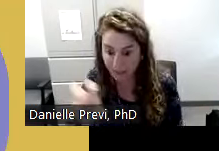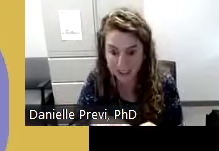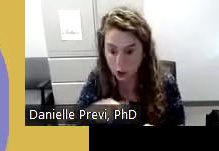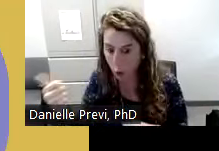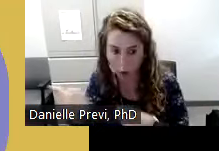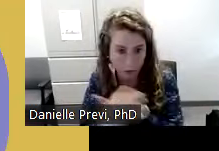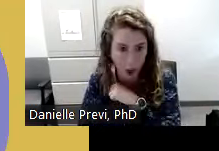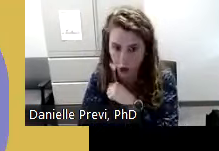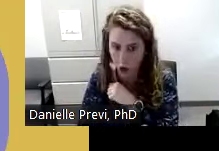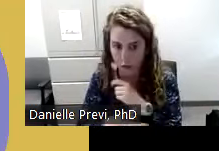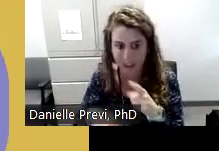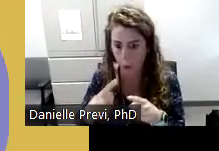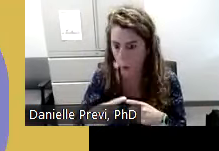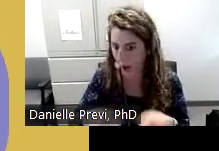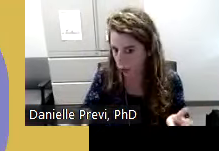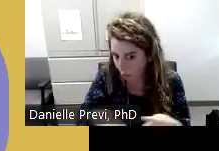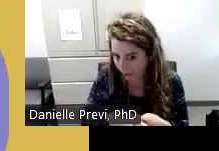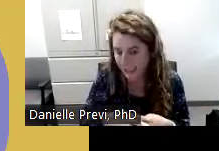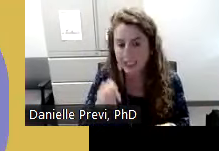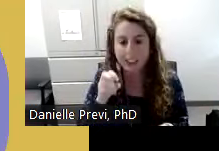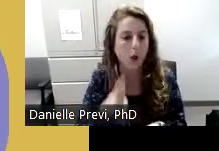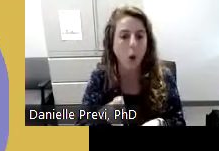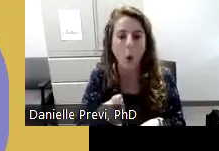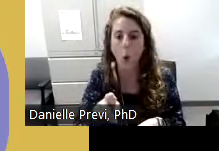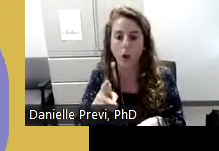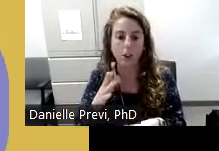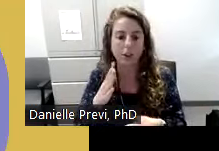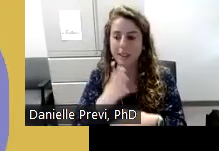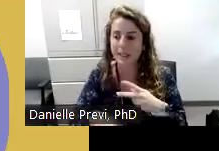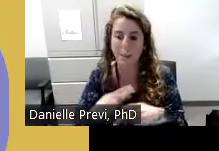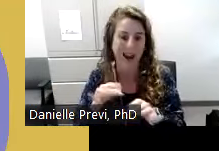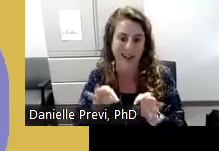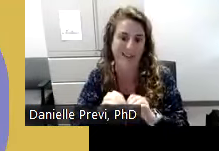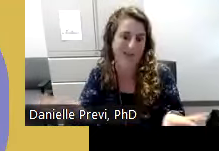That can come from the mother possibly traveling internationally while pregnant and contracting